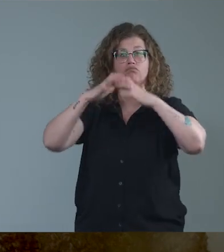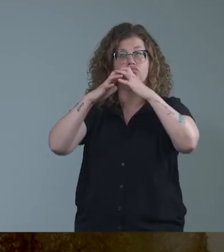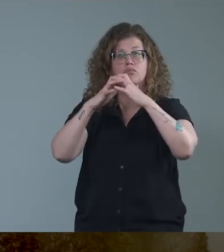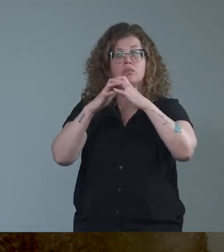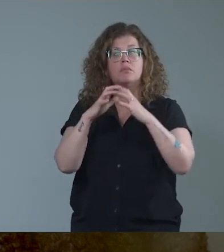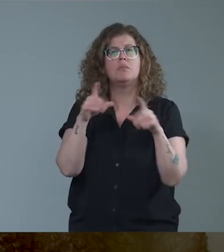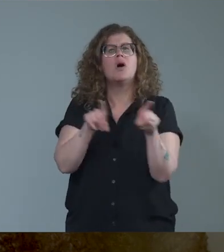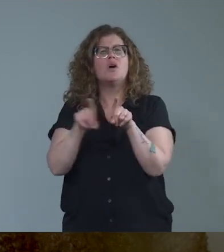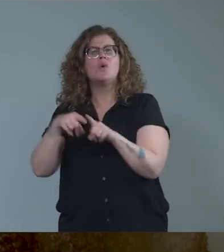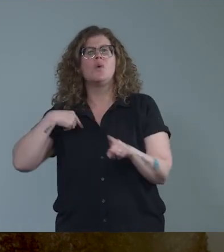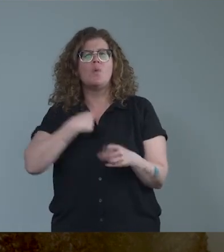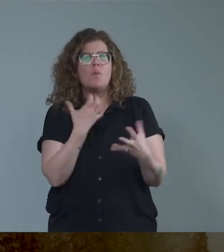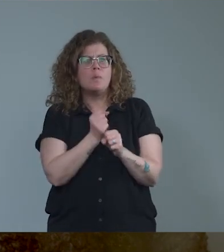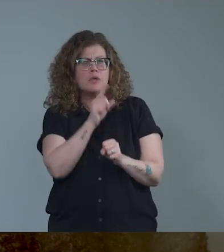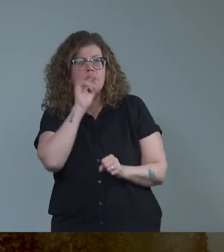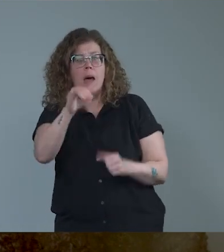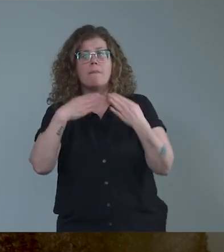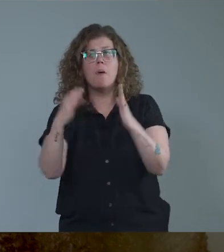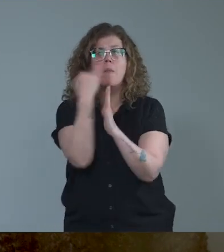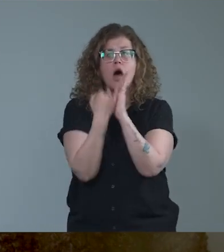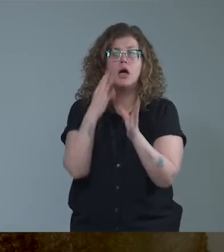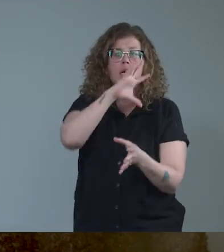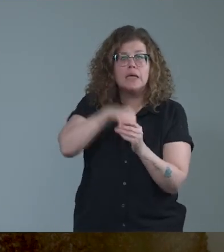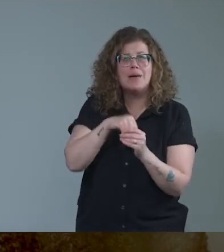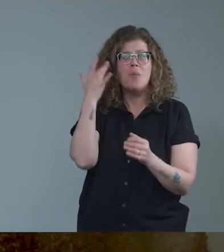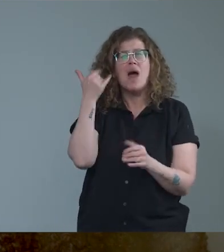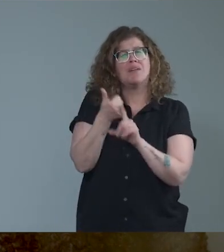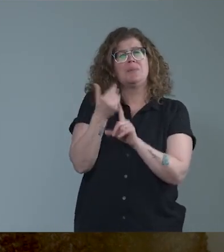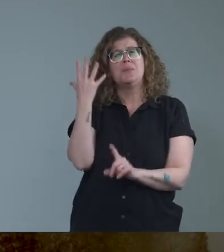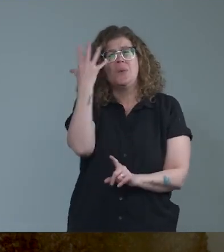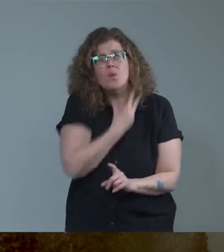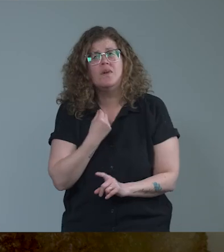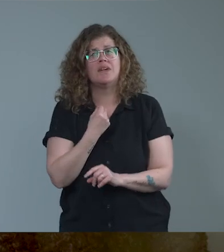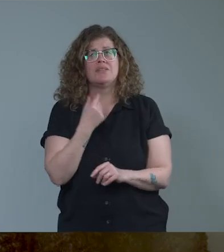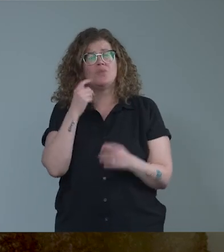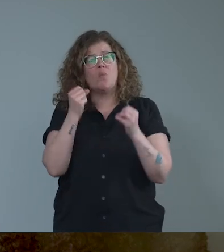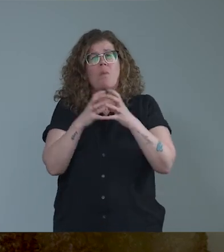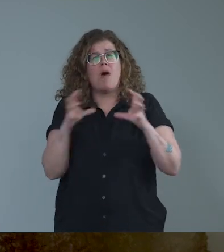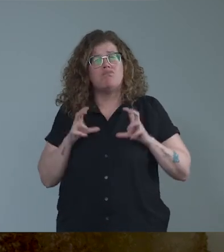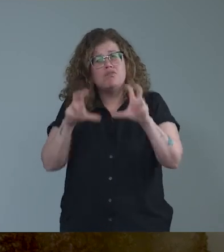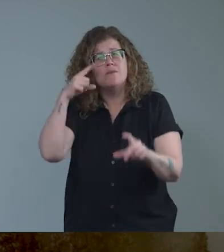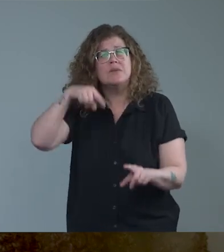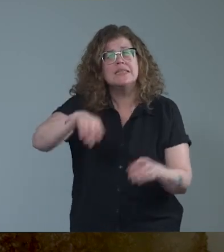because it's beautiful. It does so much for the city. It's just such a beautiful thing for people to be able to go and experience.